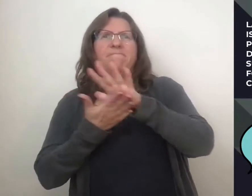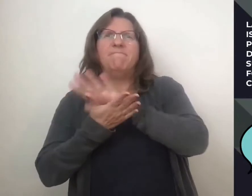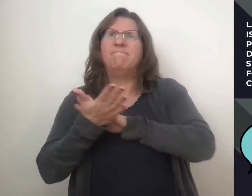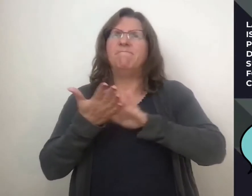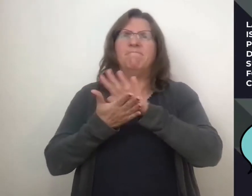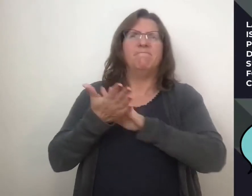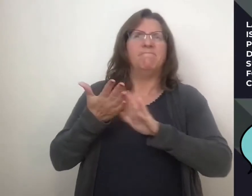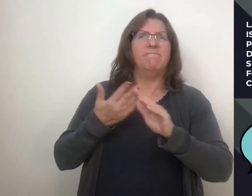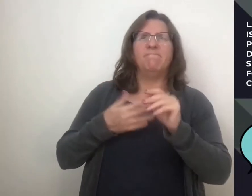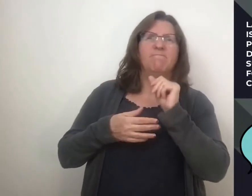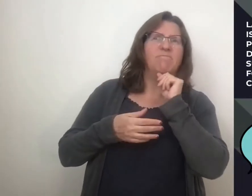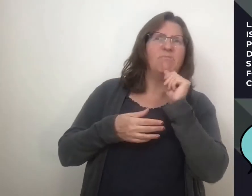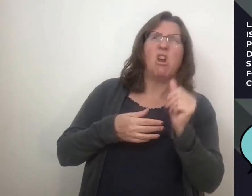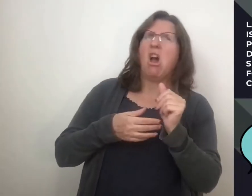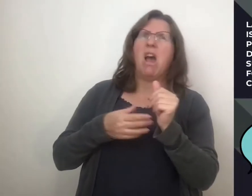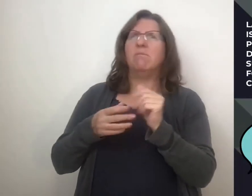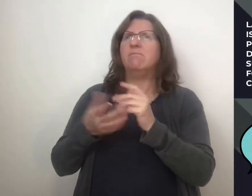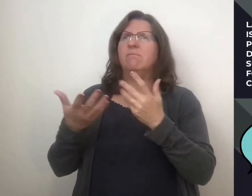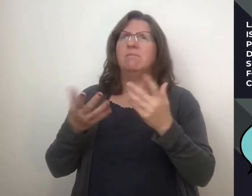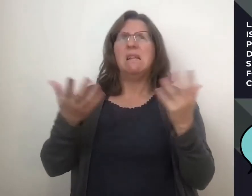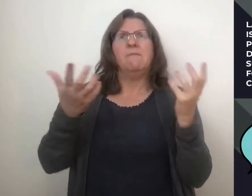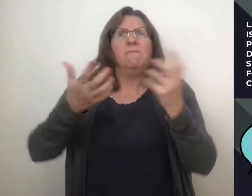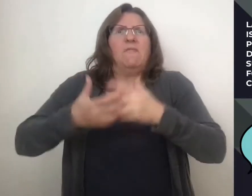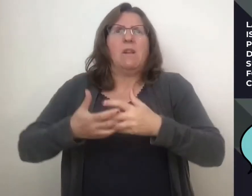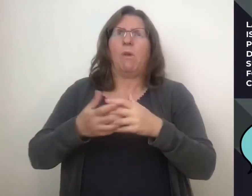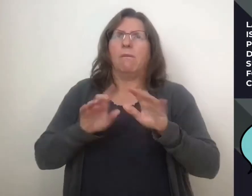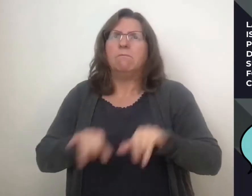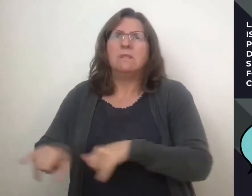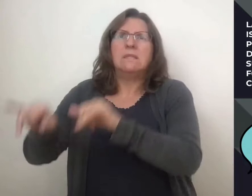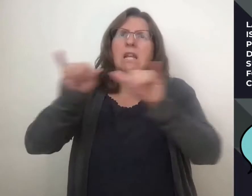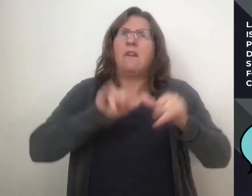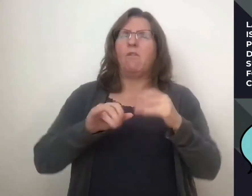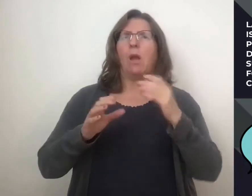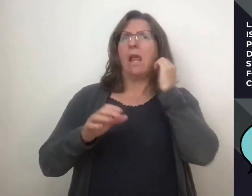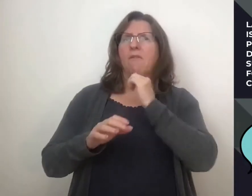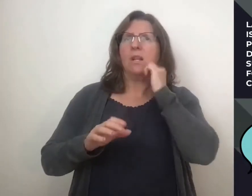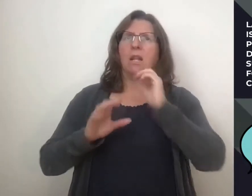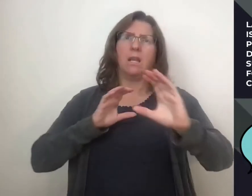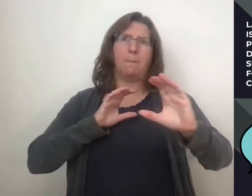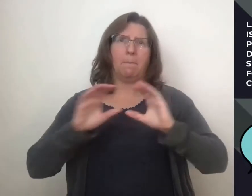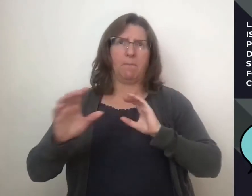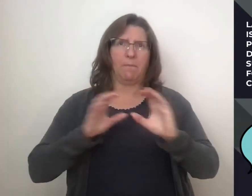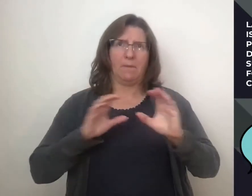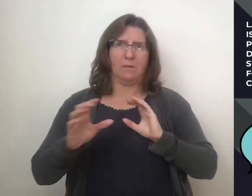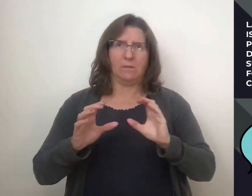poorly developed, not consistent with norms and standards for everyday conversation.